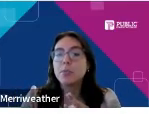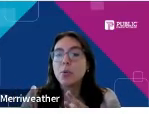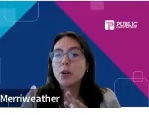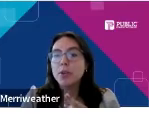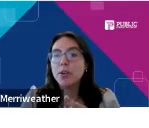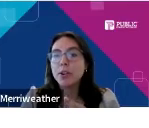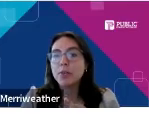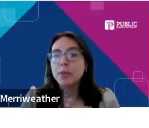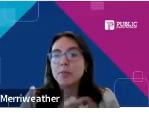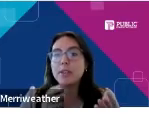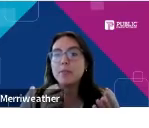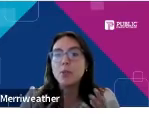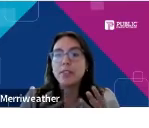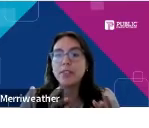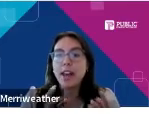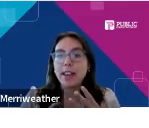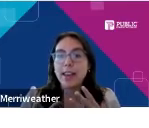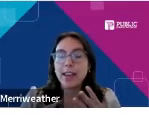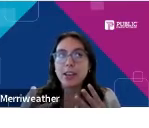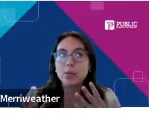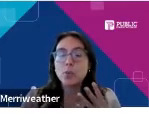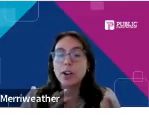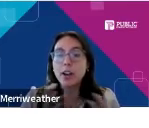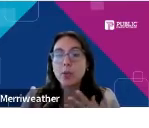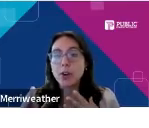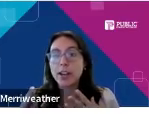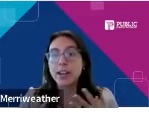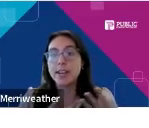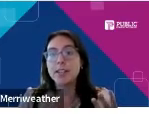The support broker would be more of that like one-on-one,